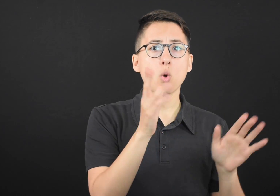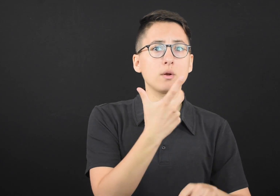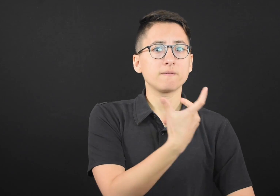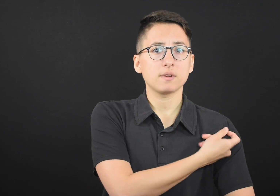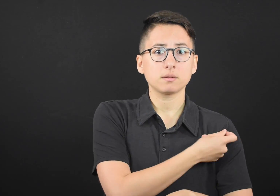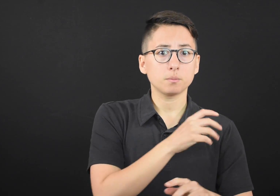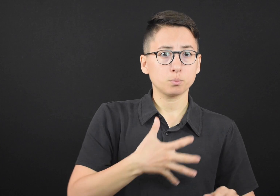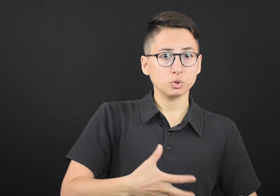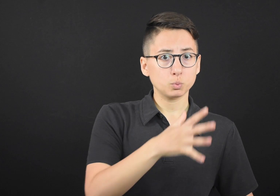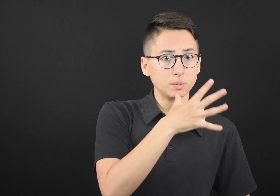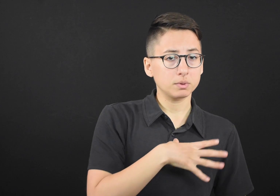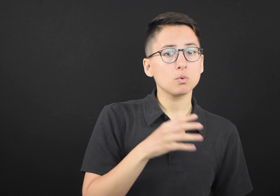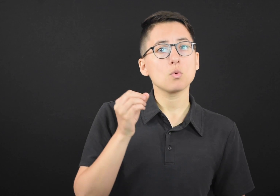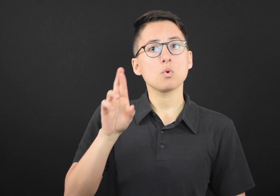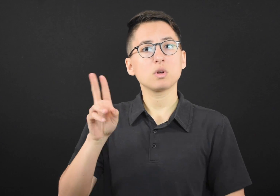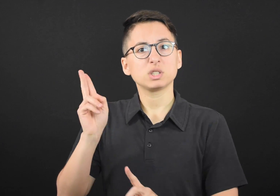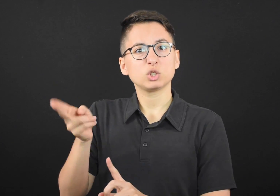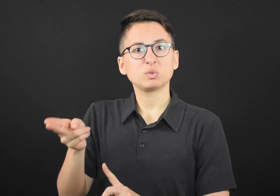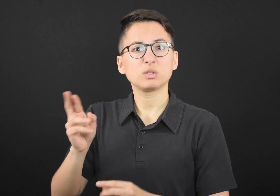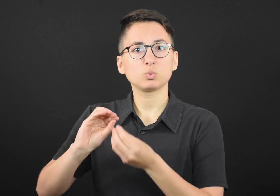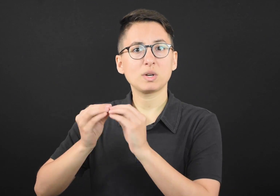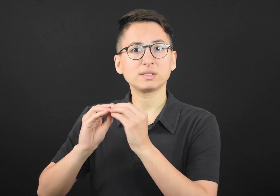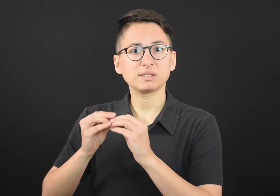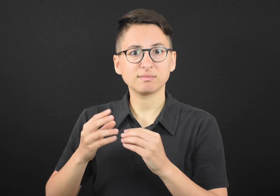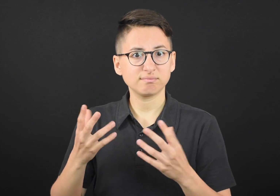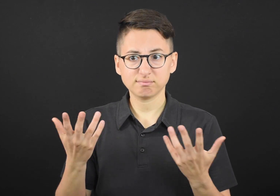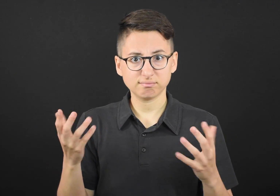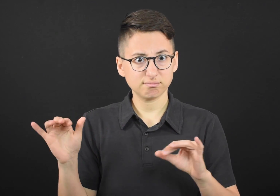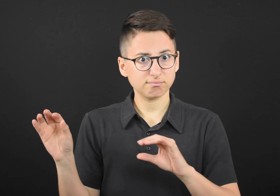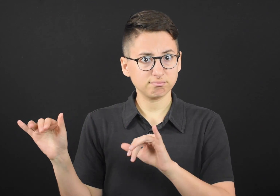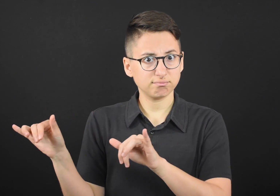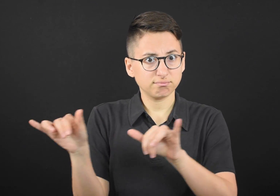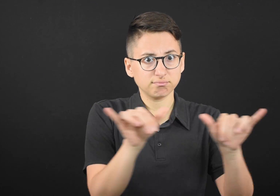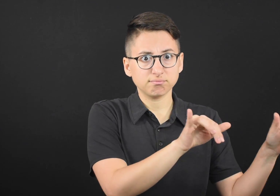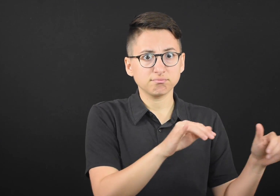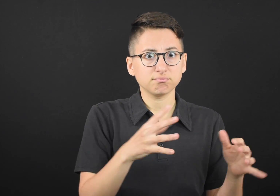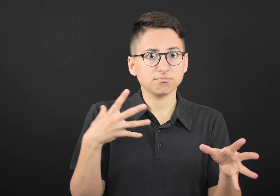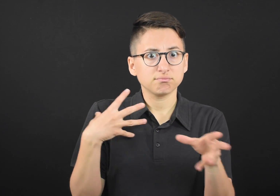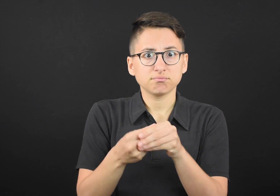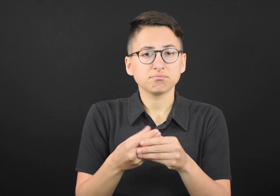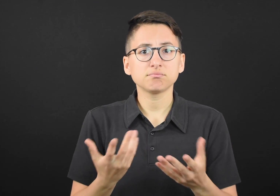pregnant women or historical rates.